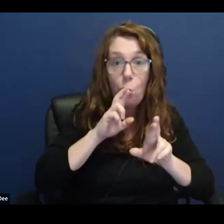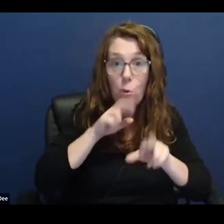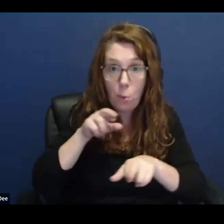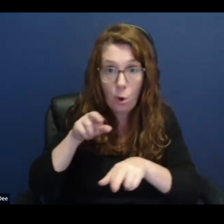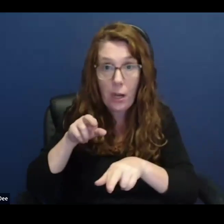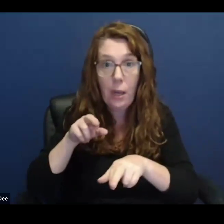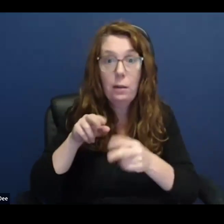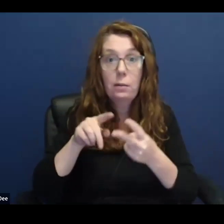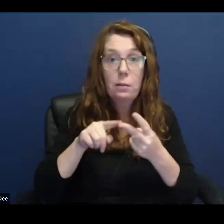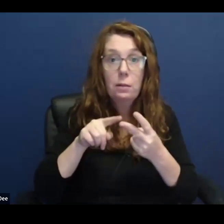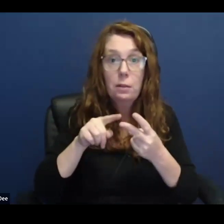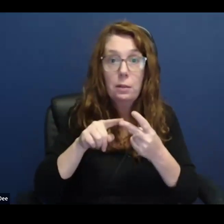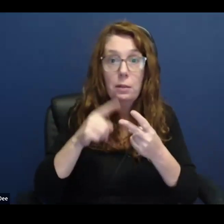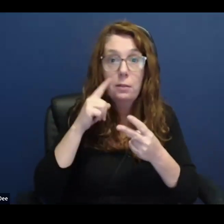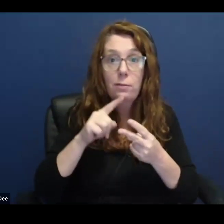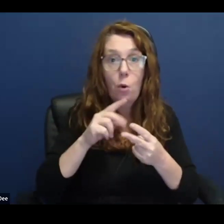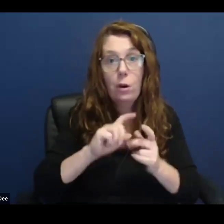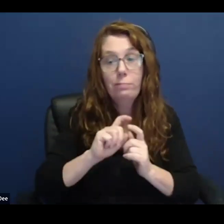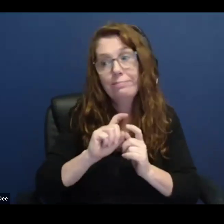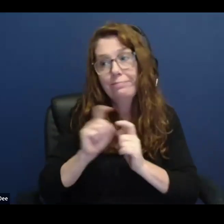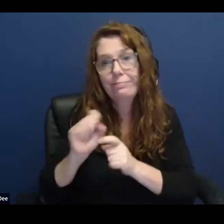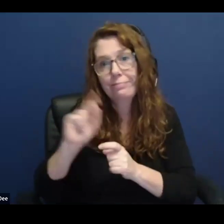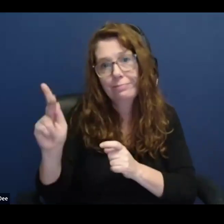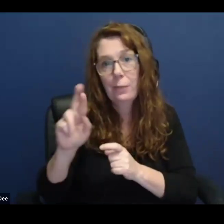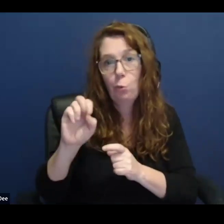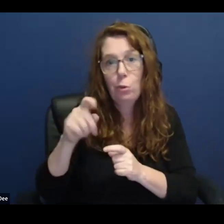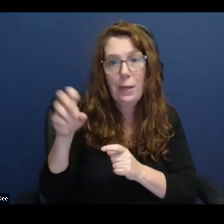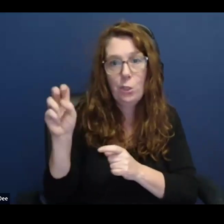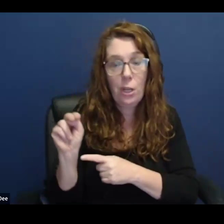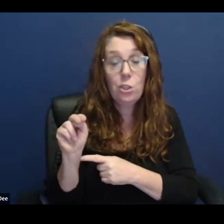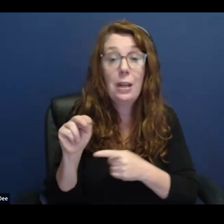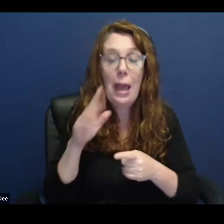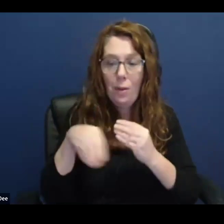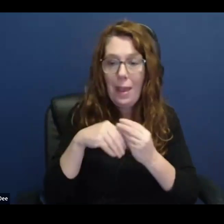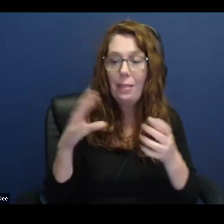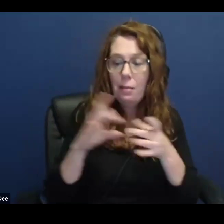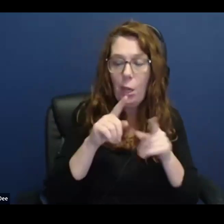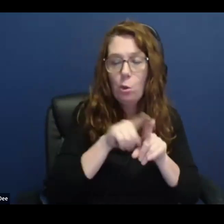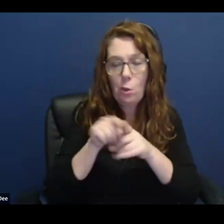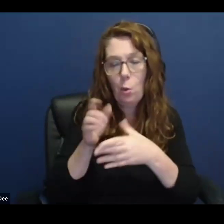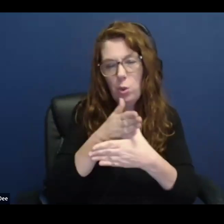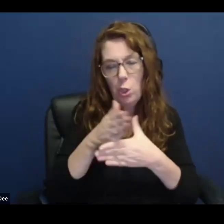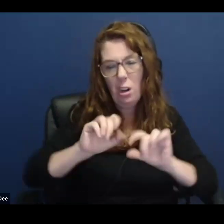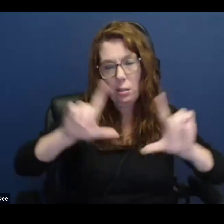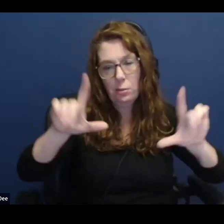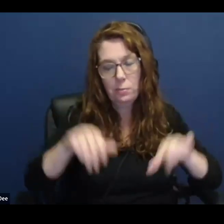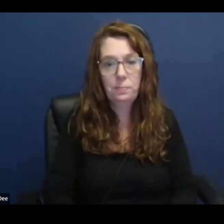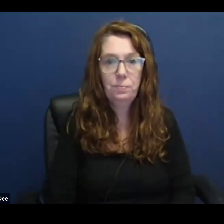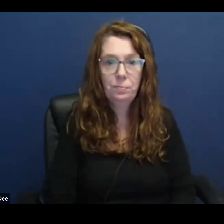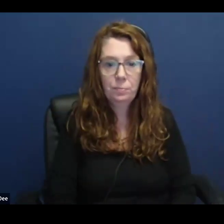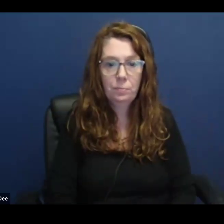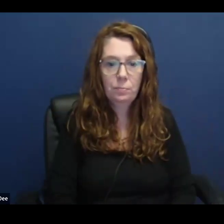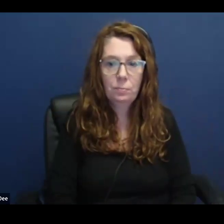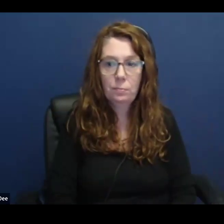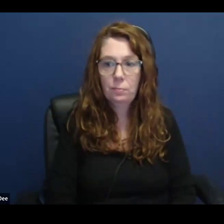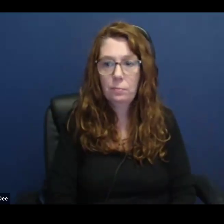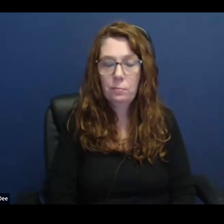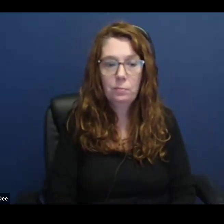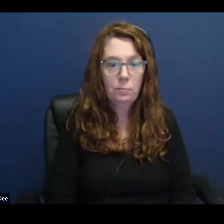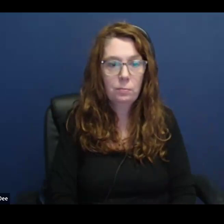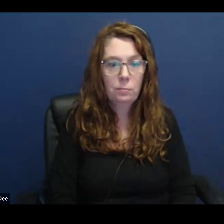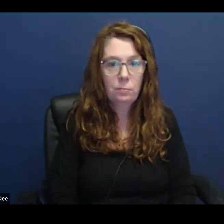and for repatriation. I will add that link, but I will also be sharing this on my screen.